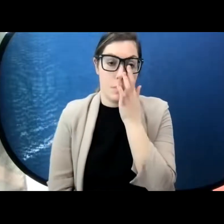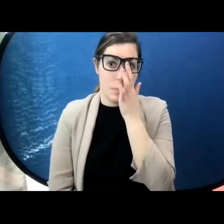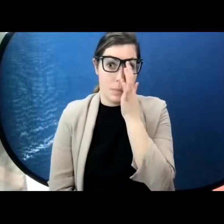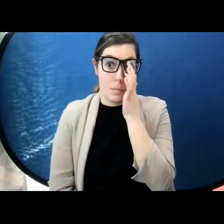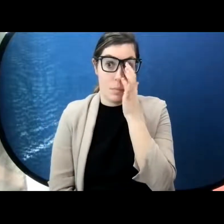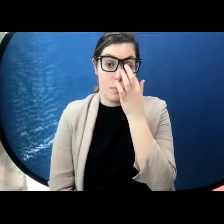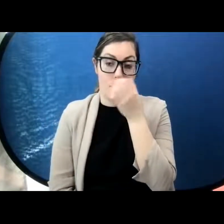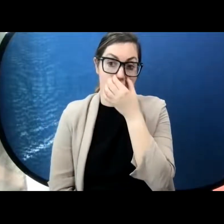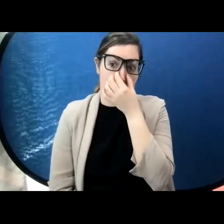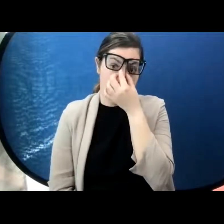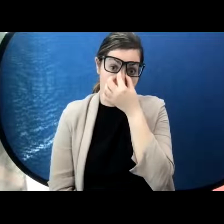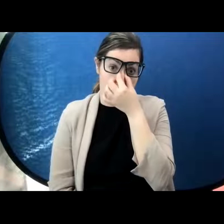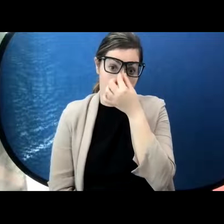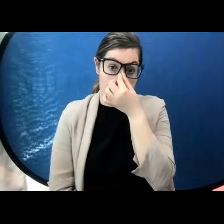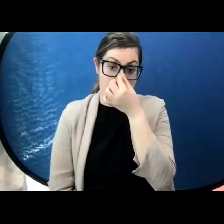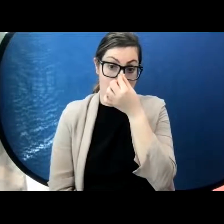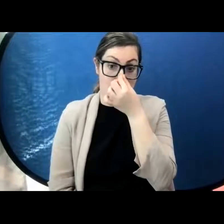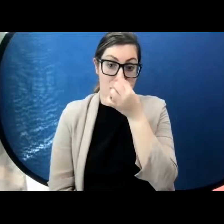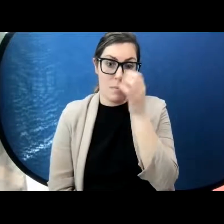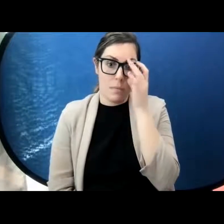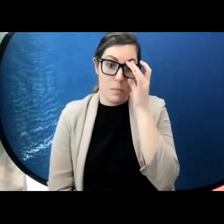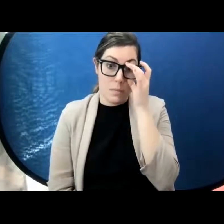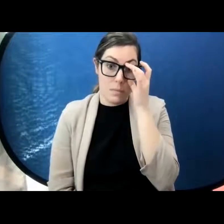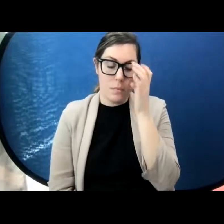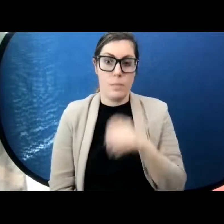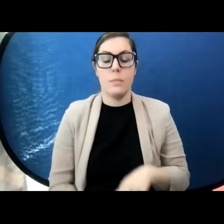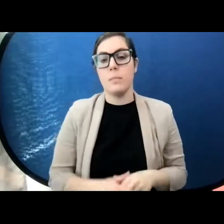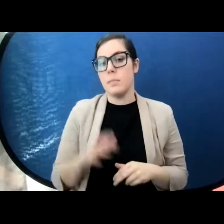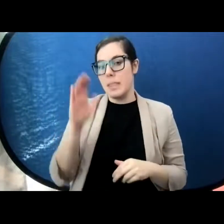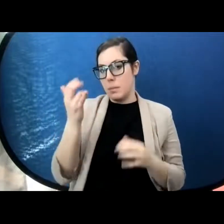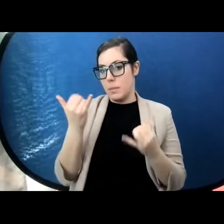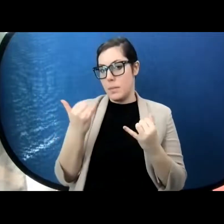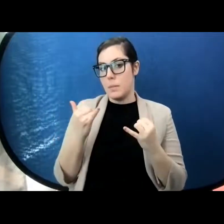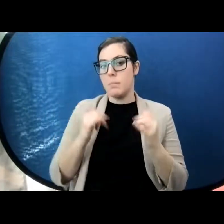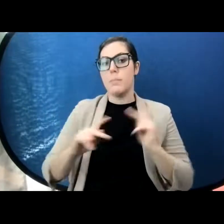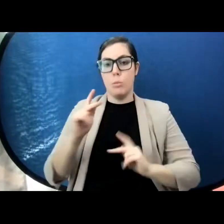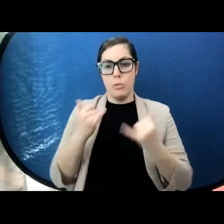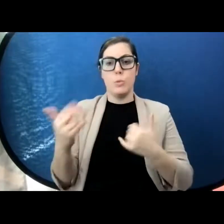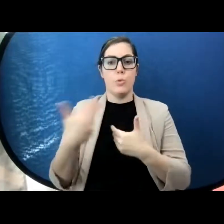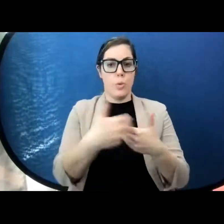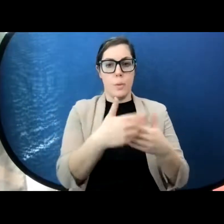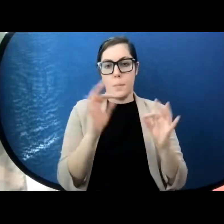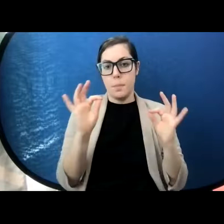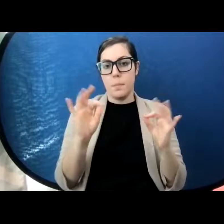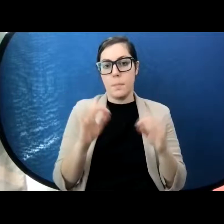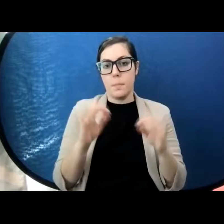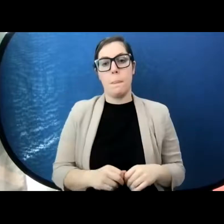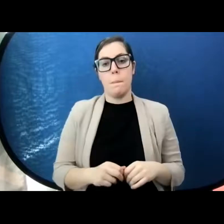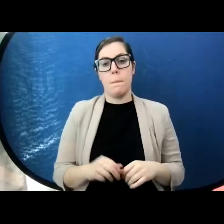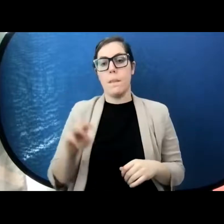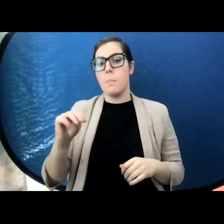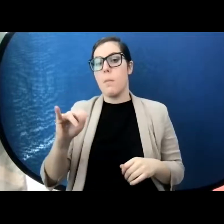And still got folks coming in, so that's great. And Monica has just sent out the StreamText.